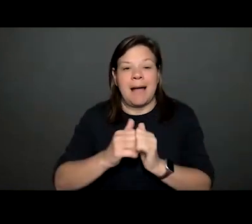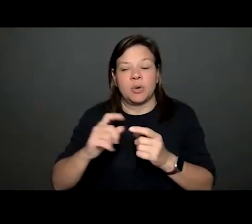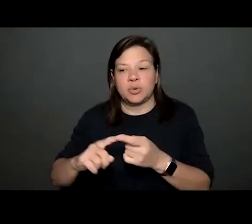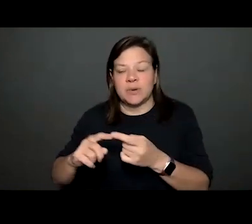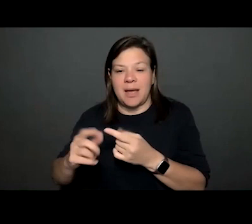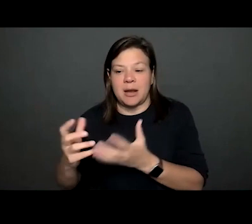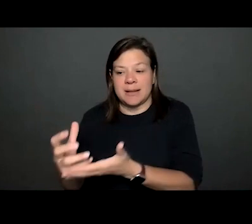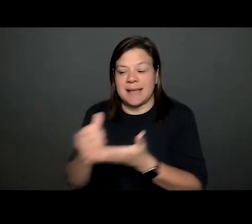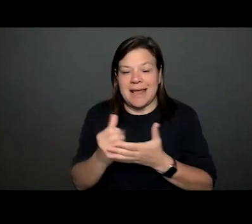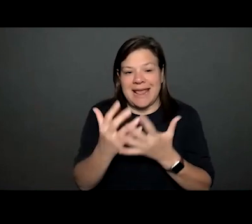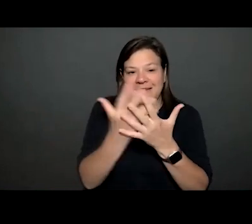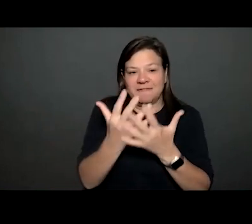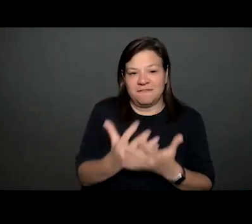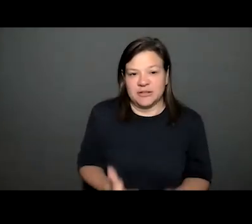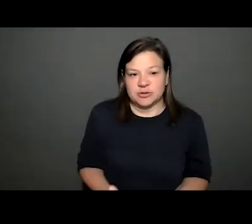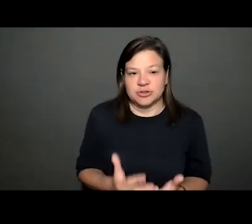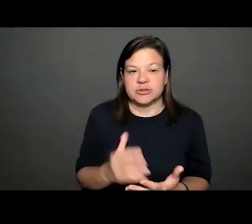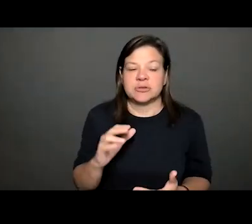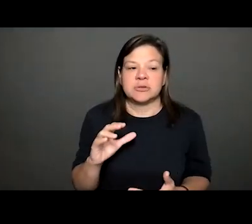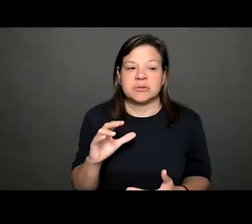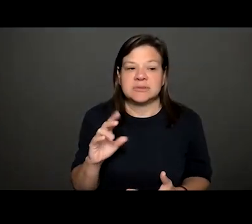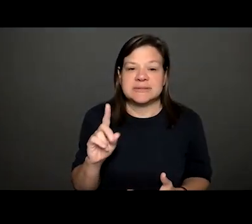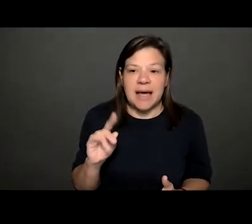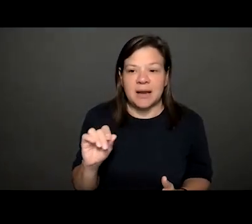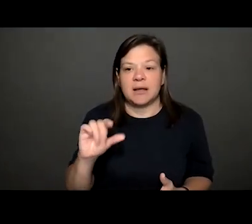DATA WITH GRAPHQL BY BOTH API AND CMS.